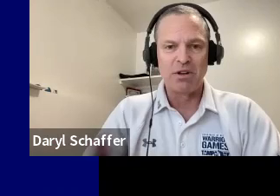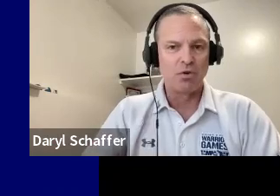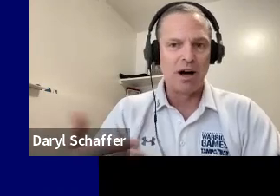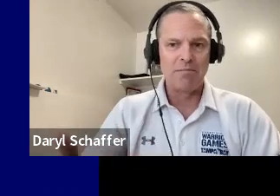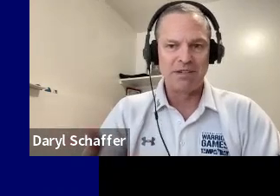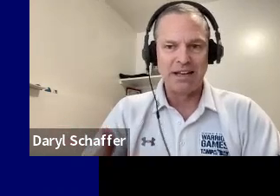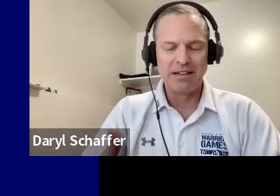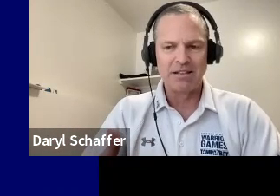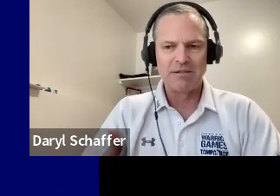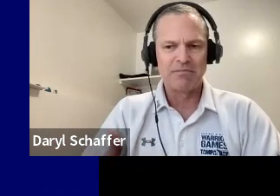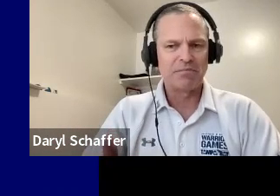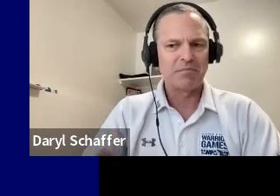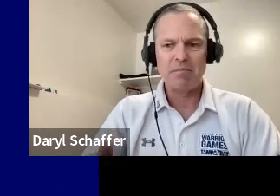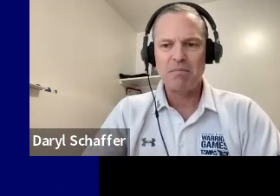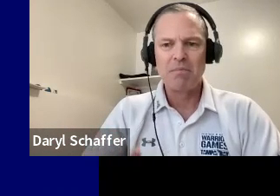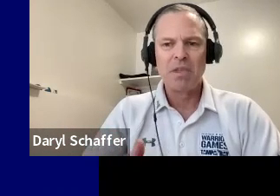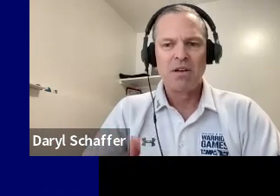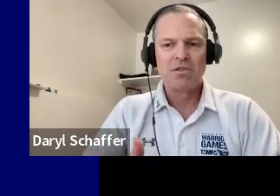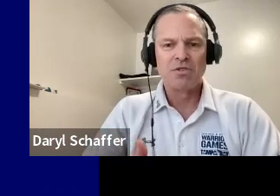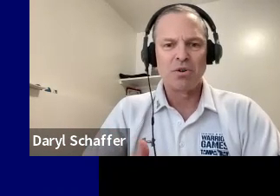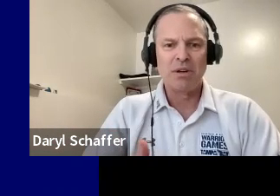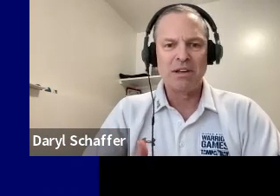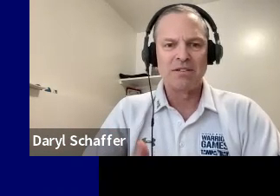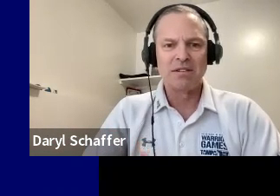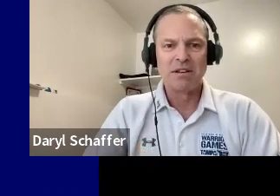as you have already reiterated call volume to the emergency center. The